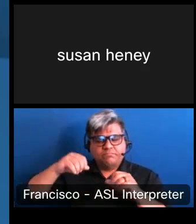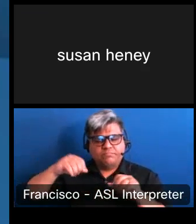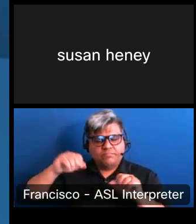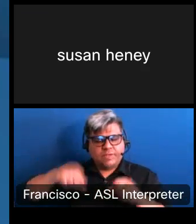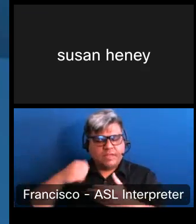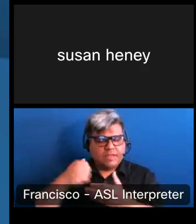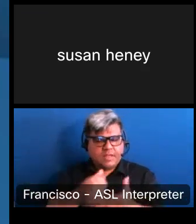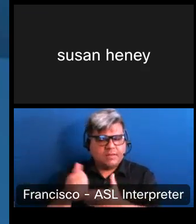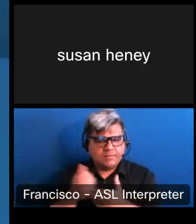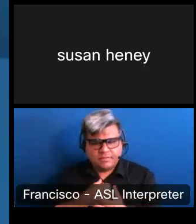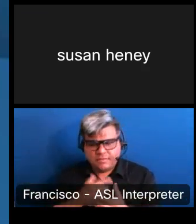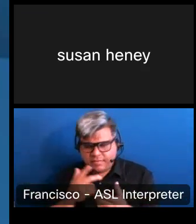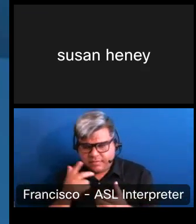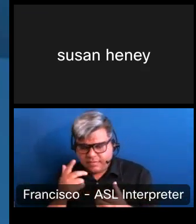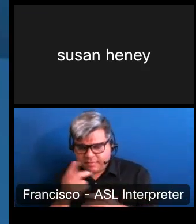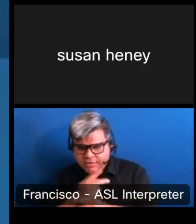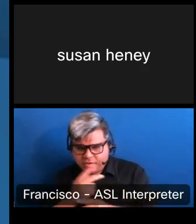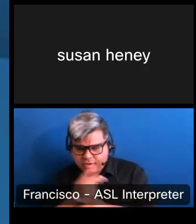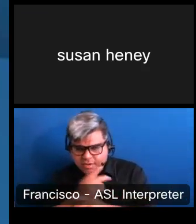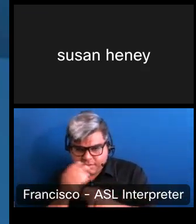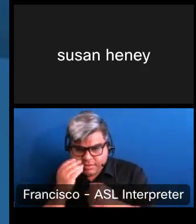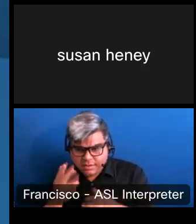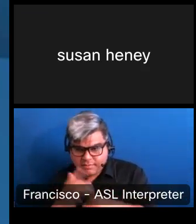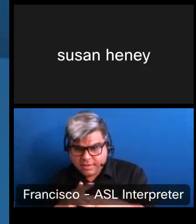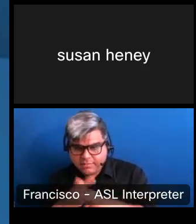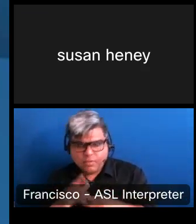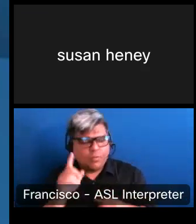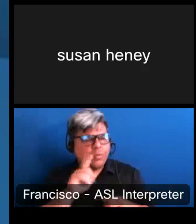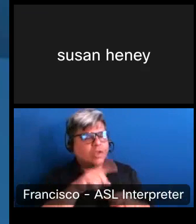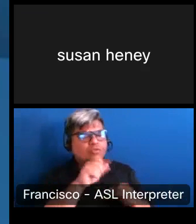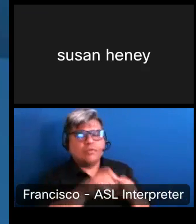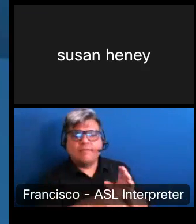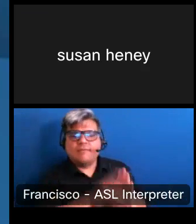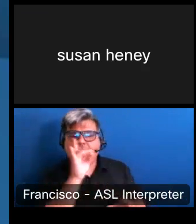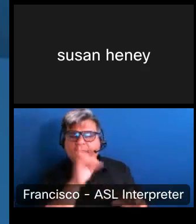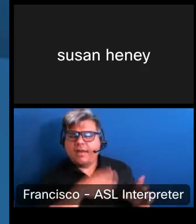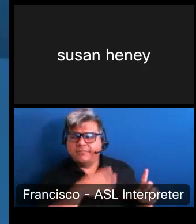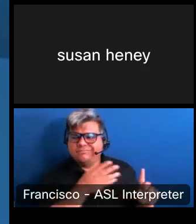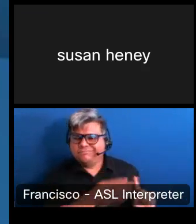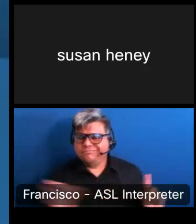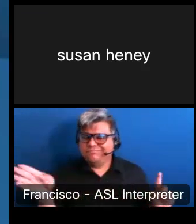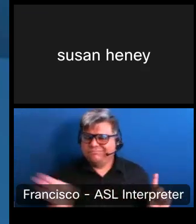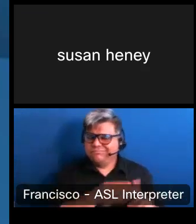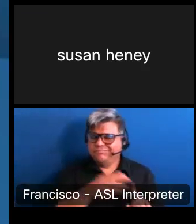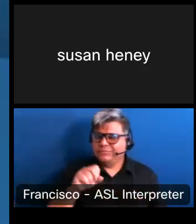data available and where it may be found across all of the Census Bureau censuses and surveys.